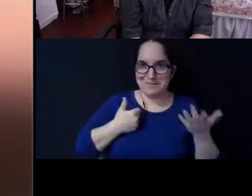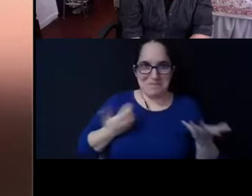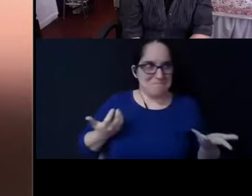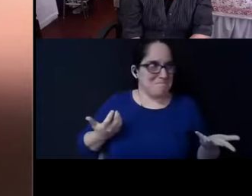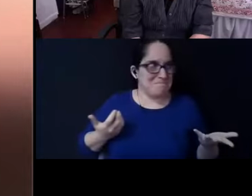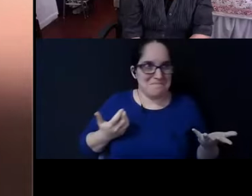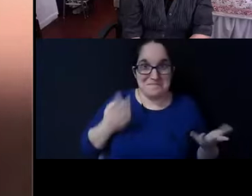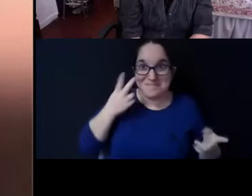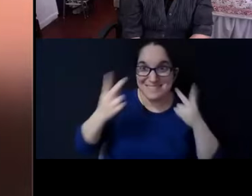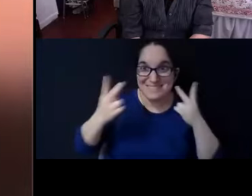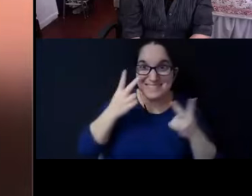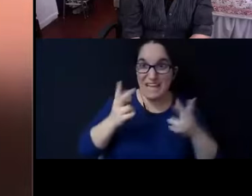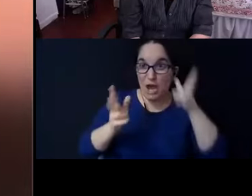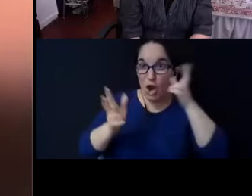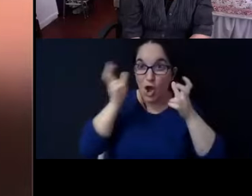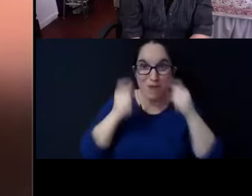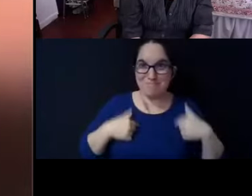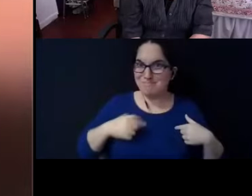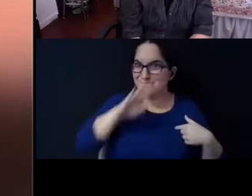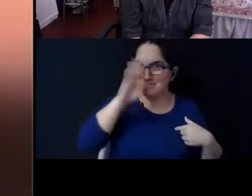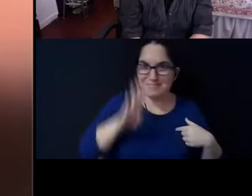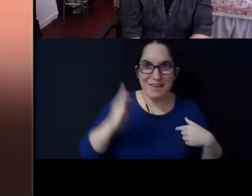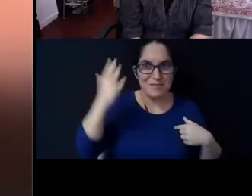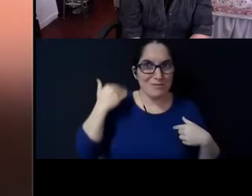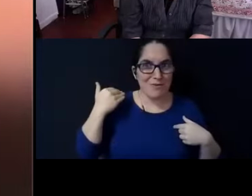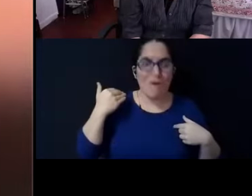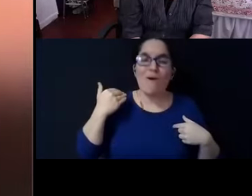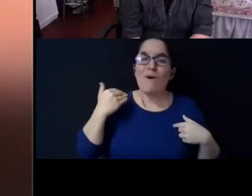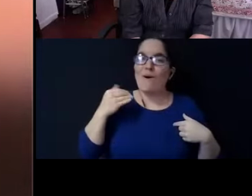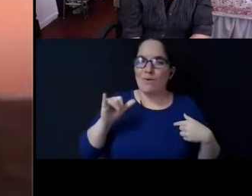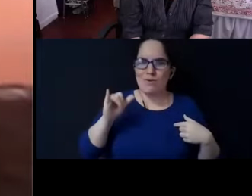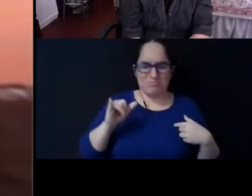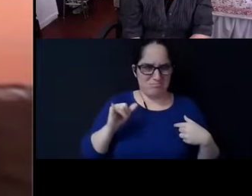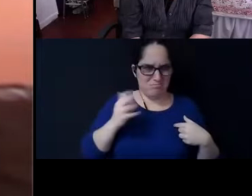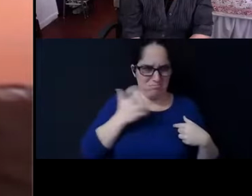heard about it and that just made me realize how much we don't learn about Asian-American history